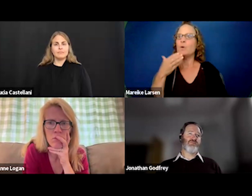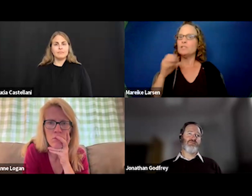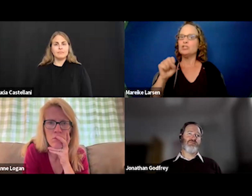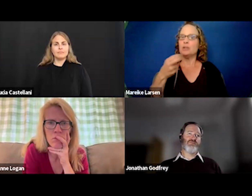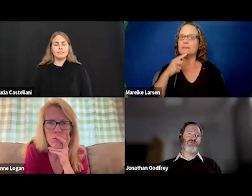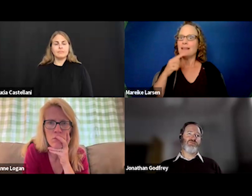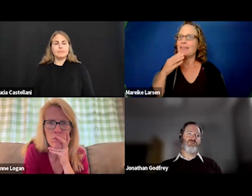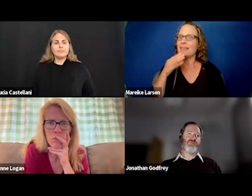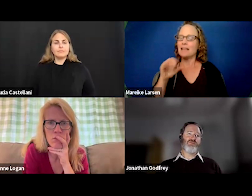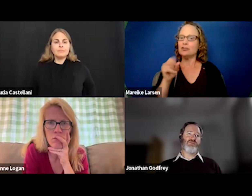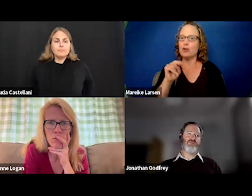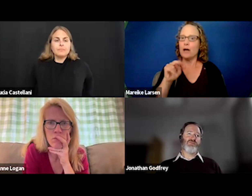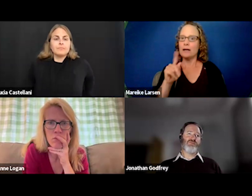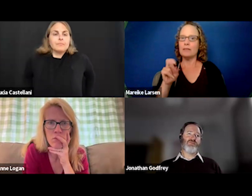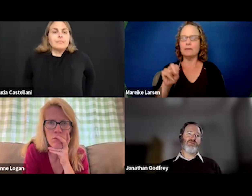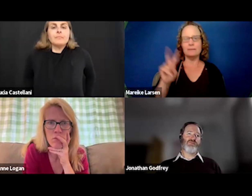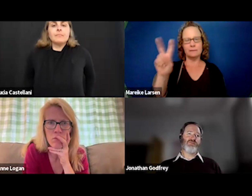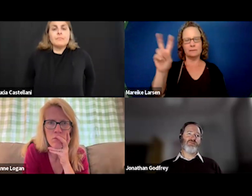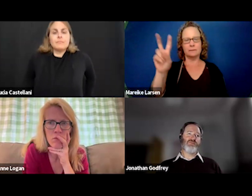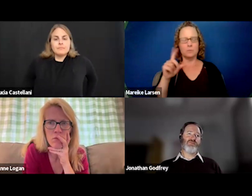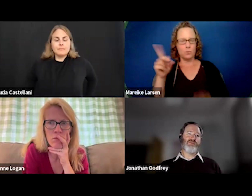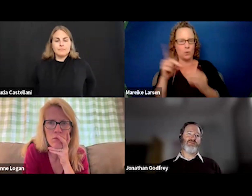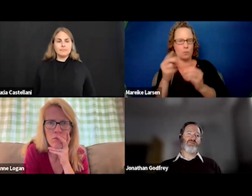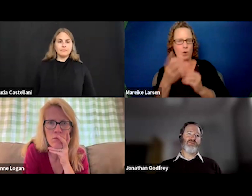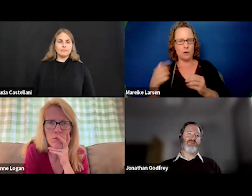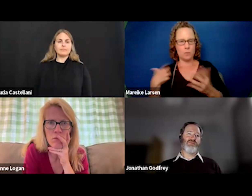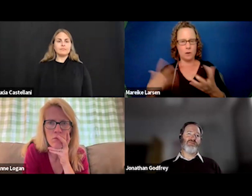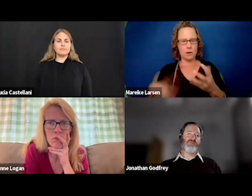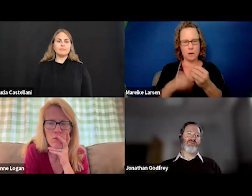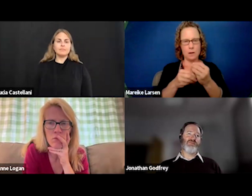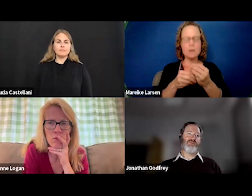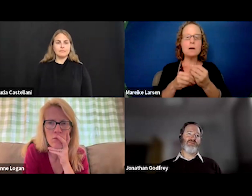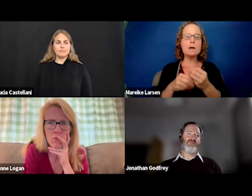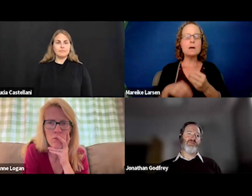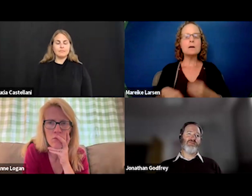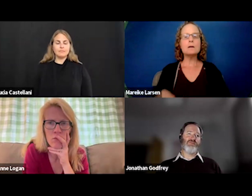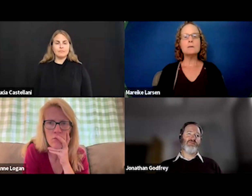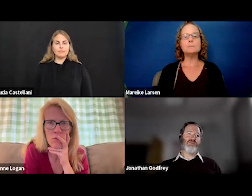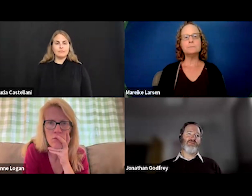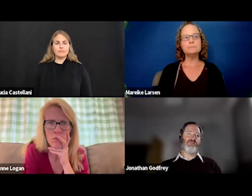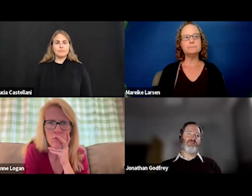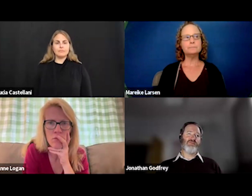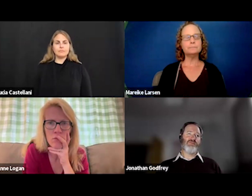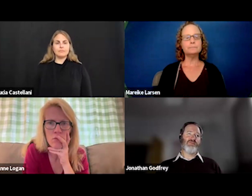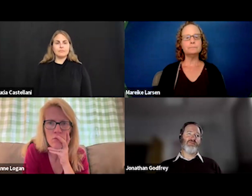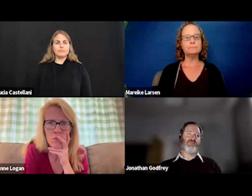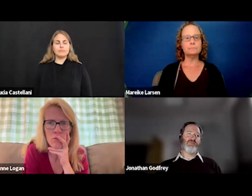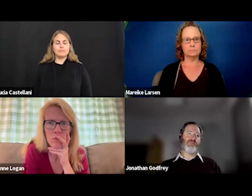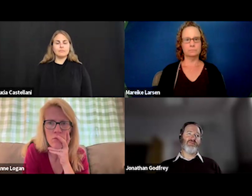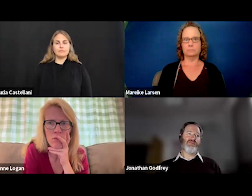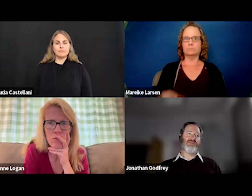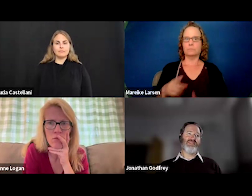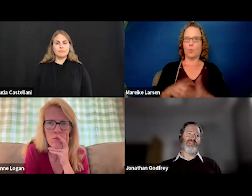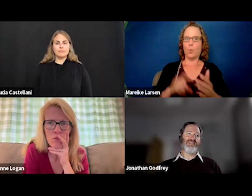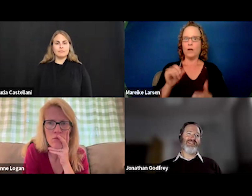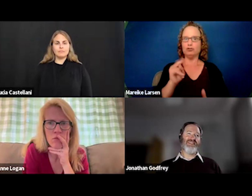And one more thing I would like to add is that I resonate with things that Jonathan was mentioning.